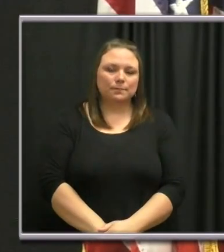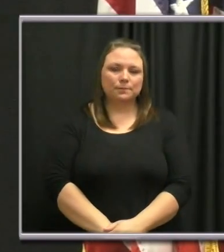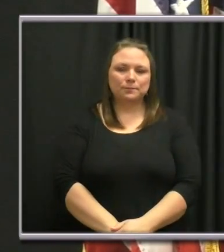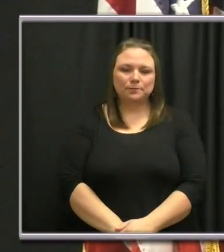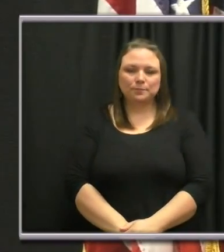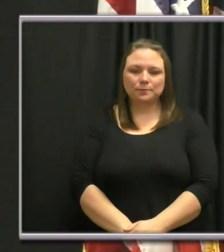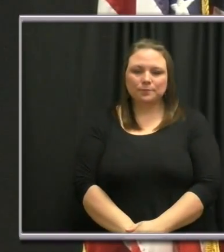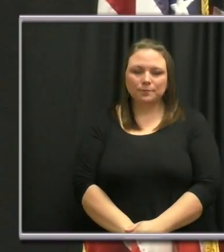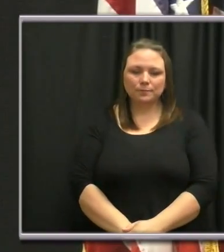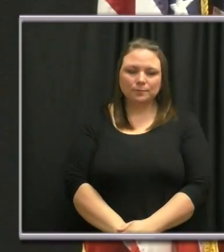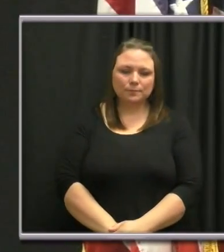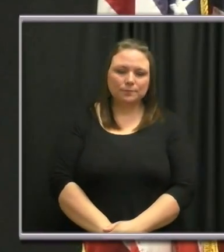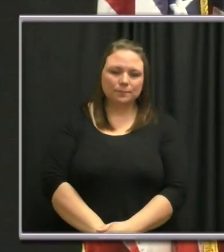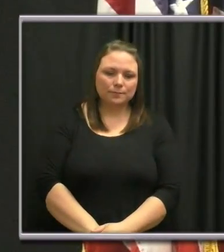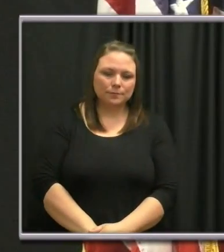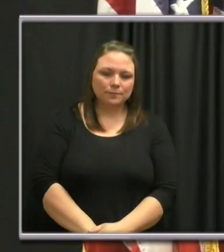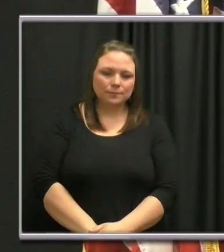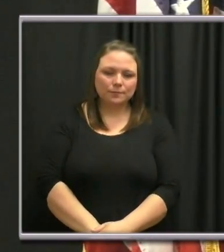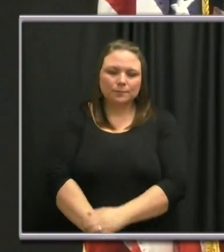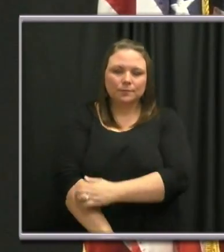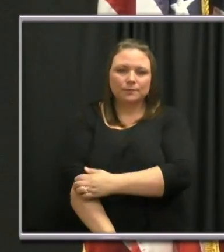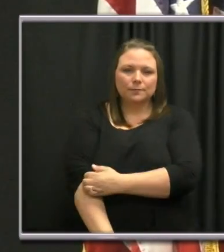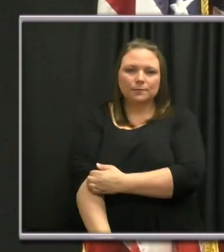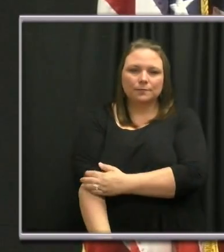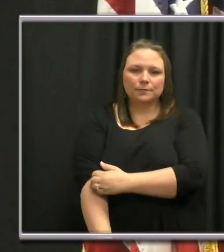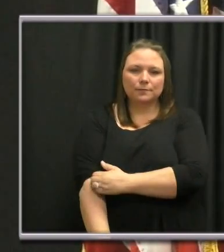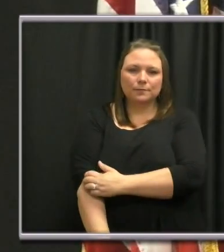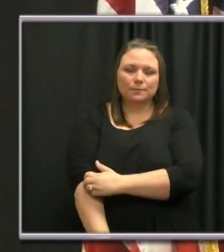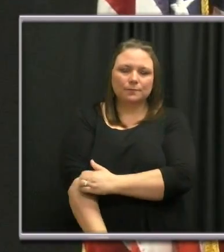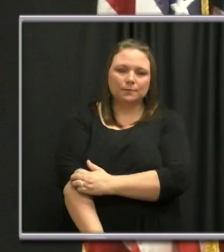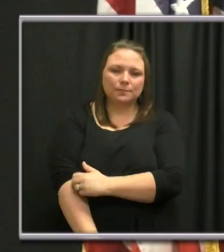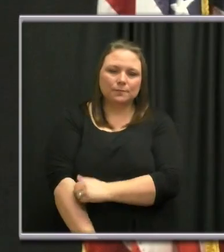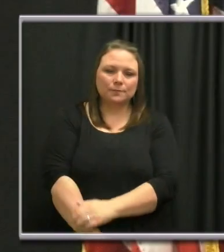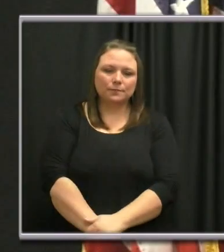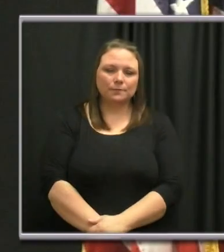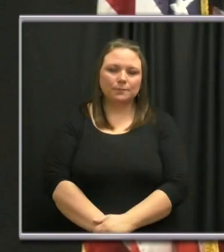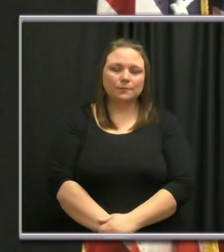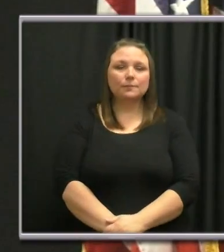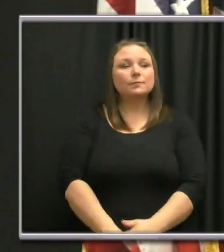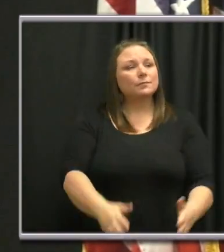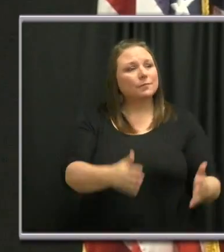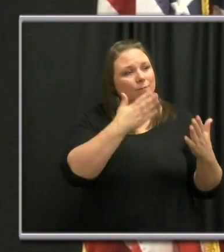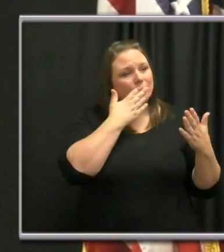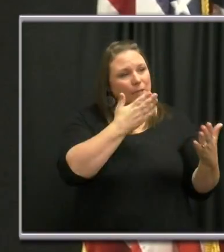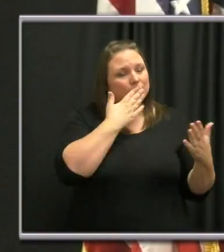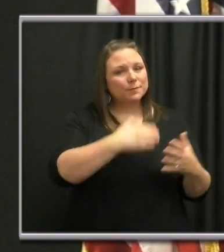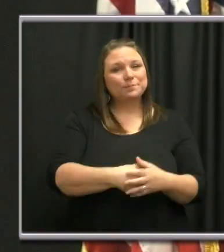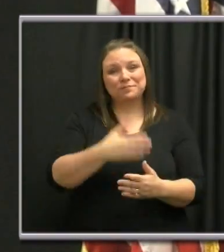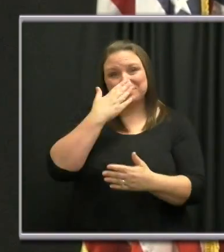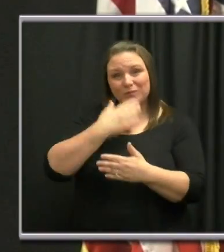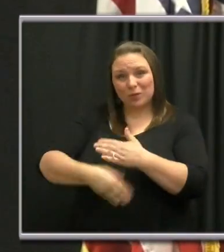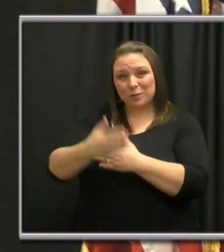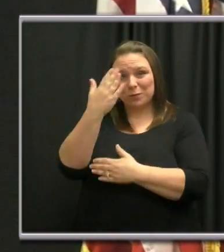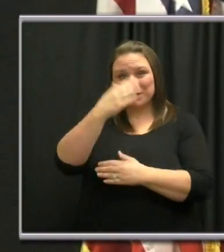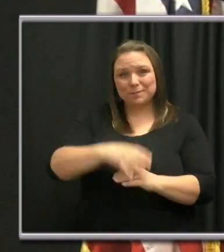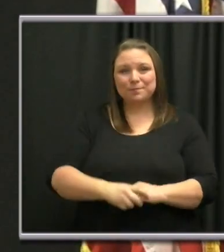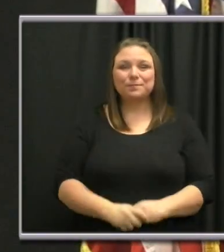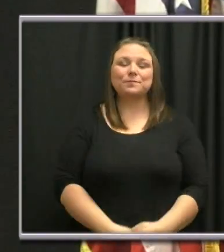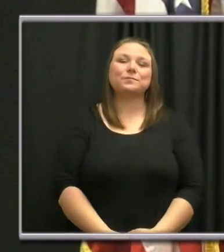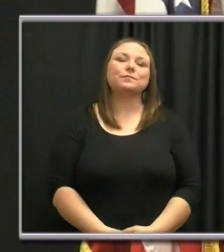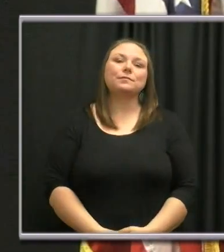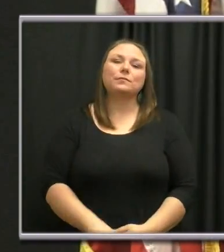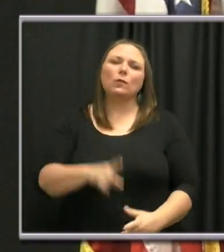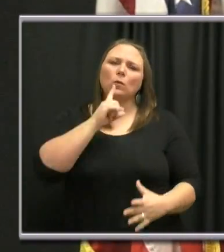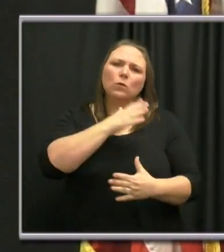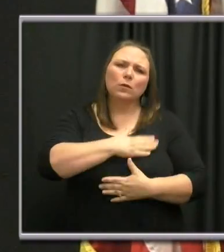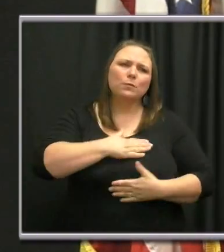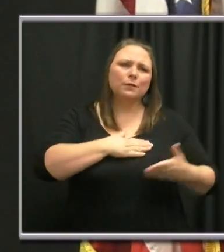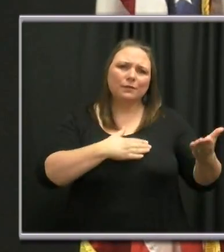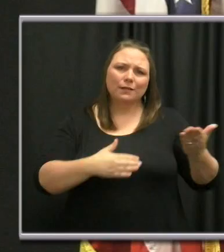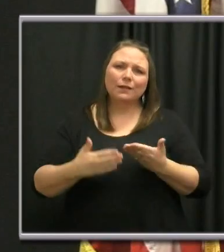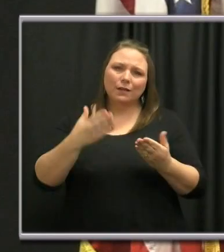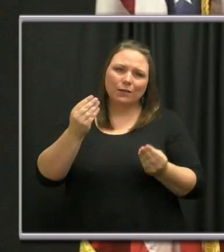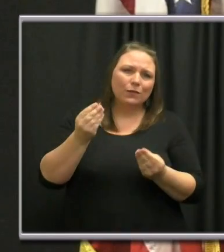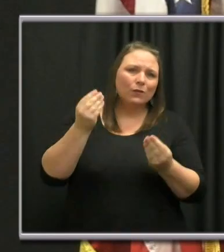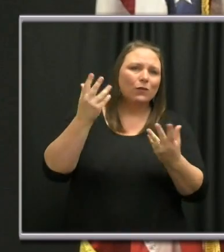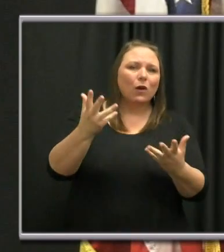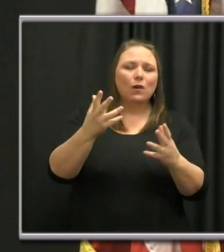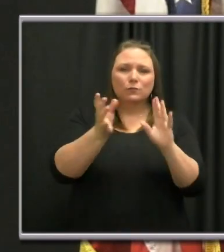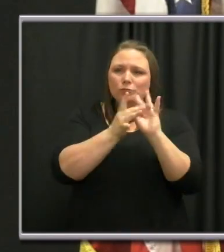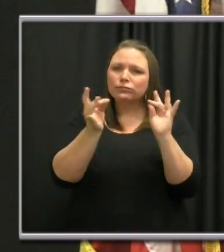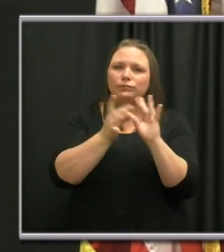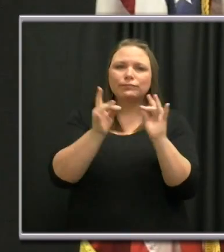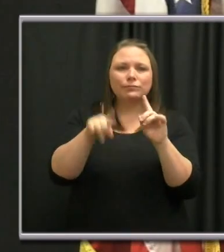FORWARD. THANK YOU AND GOOD